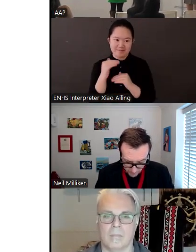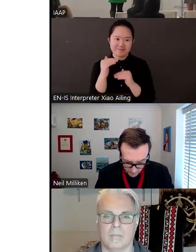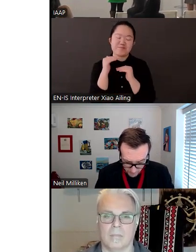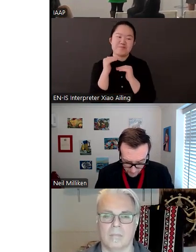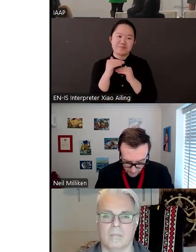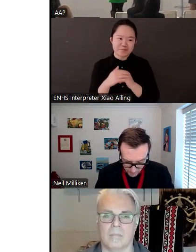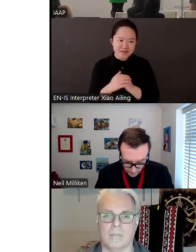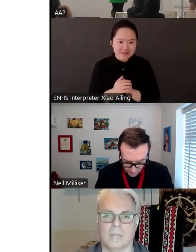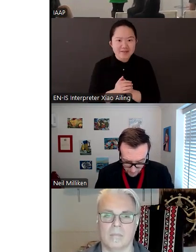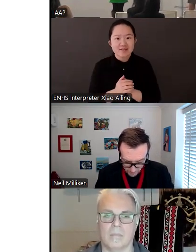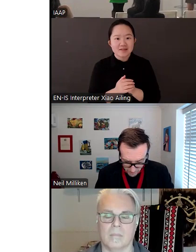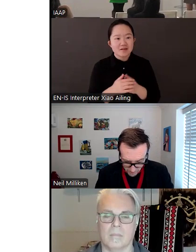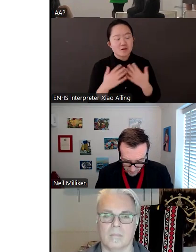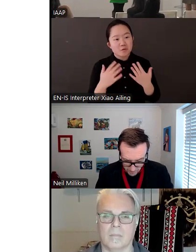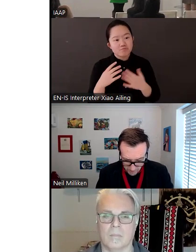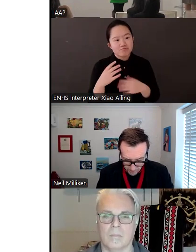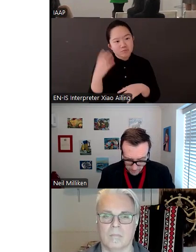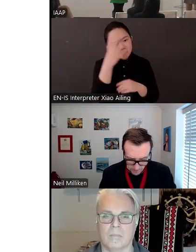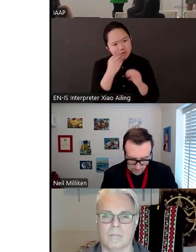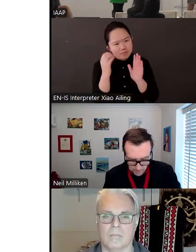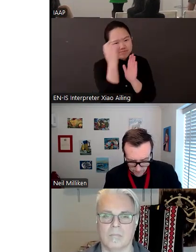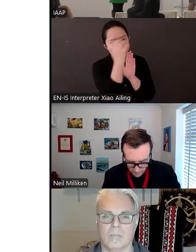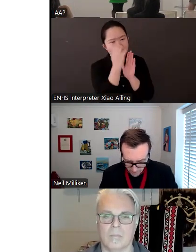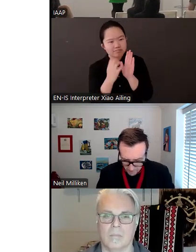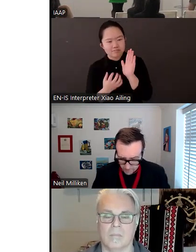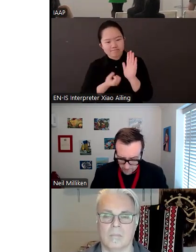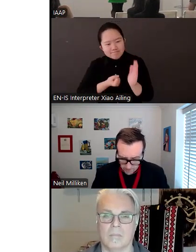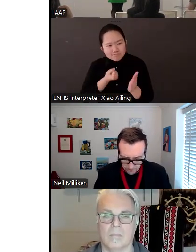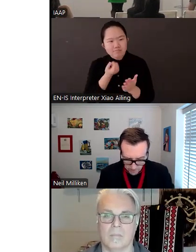a little bit, maybe a little slower, so that it kind of sinks in. And we have a couple of questions.